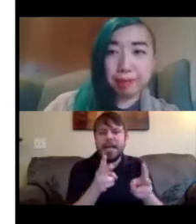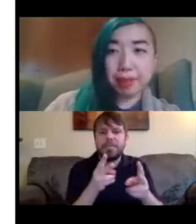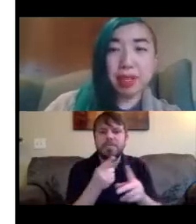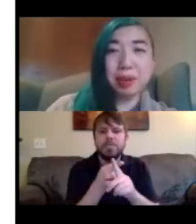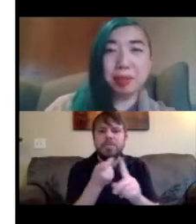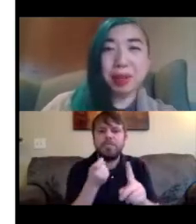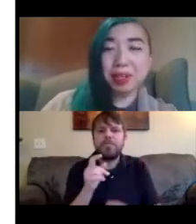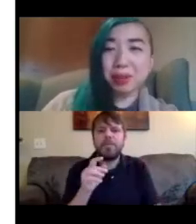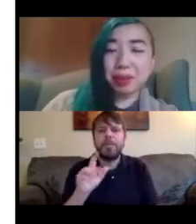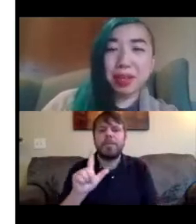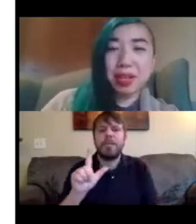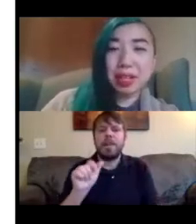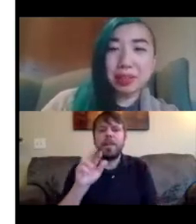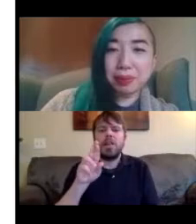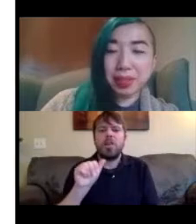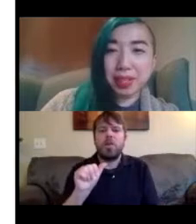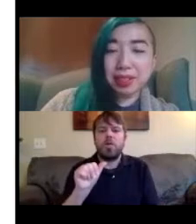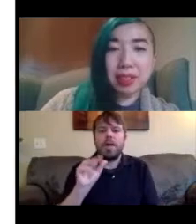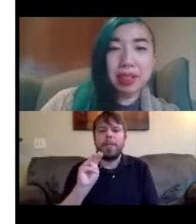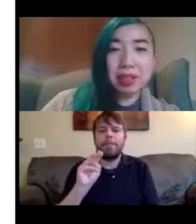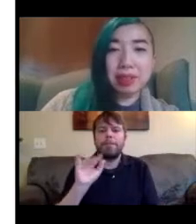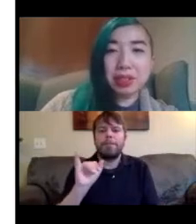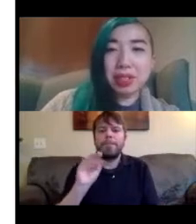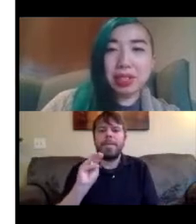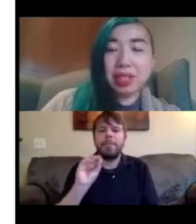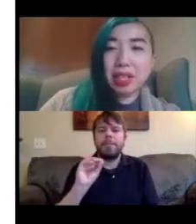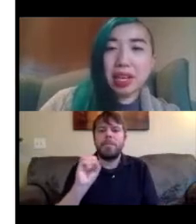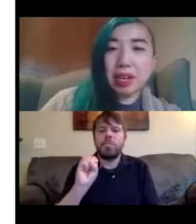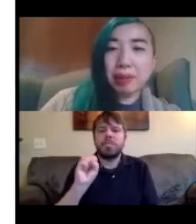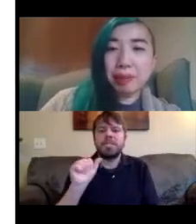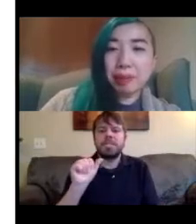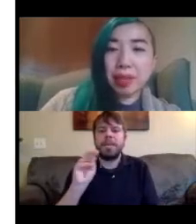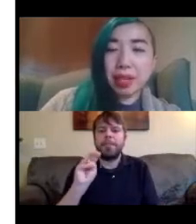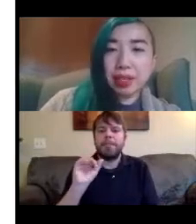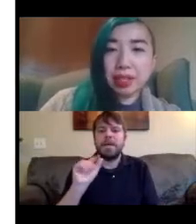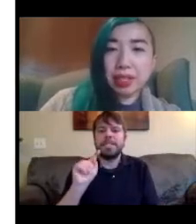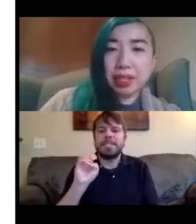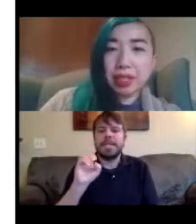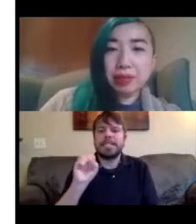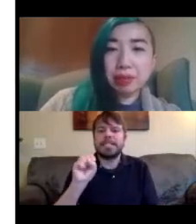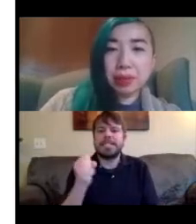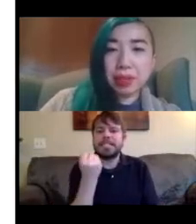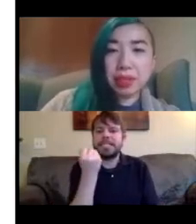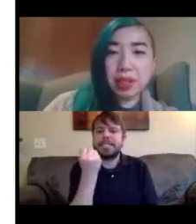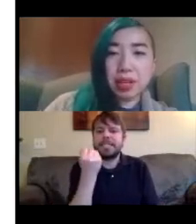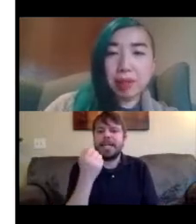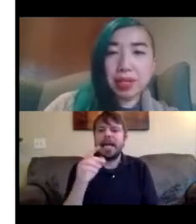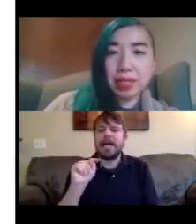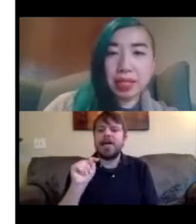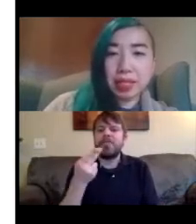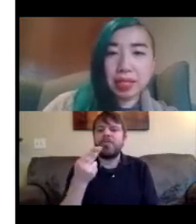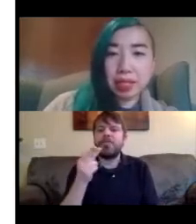that I hope that you all get to read eventually. And it is in this folder link here--and